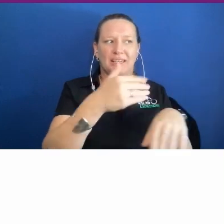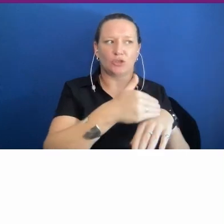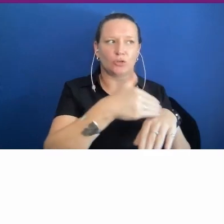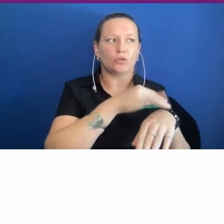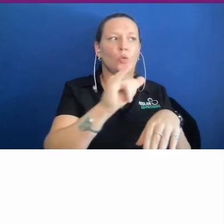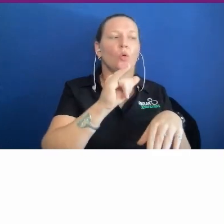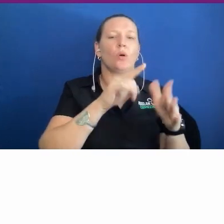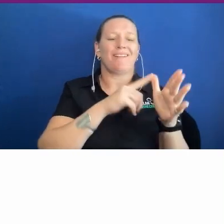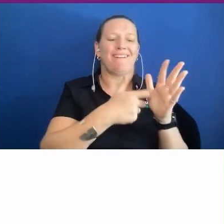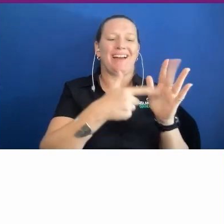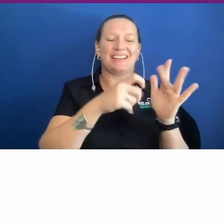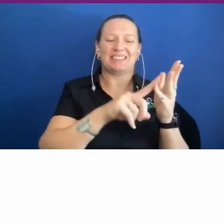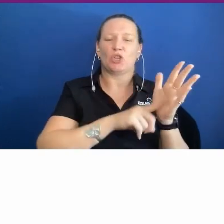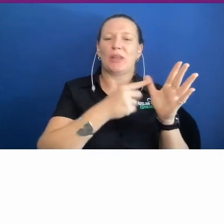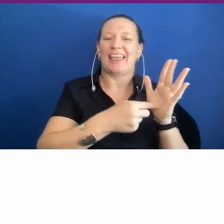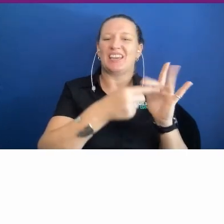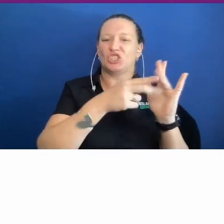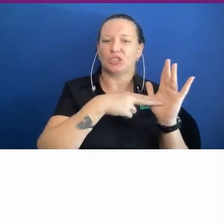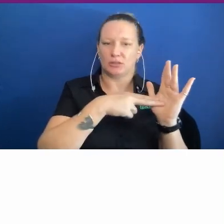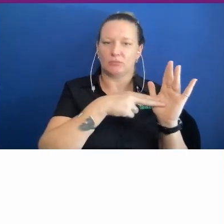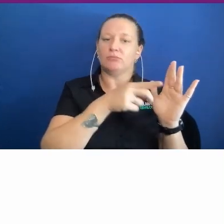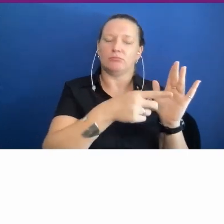and for the most part are more common and they're more easily treatable,